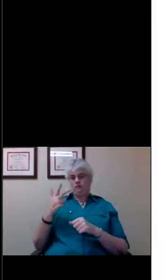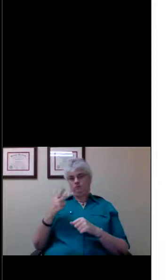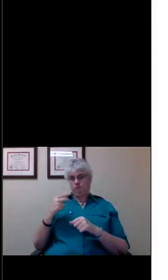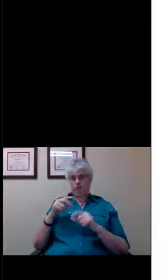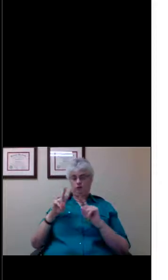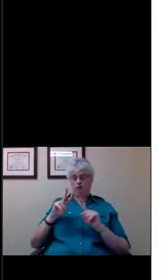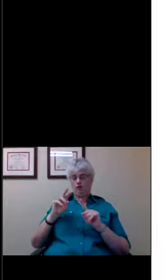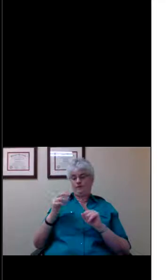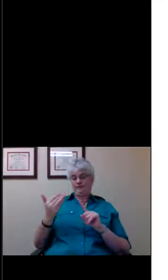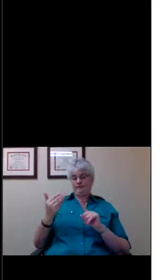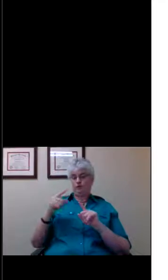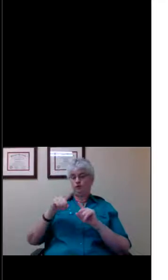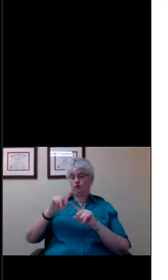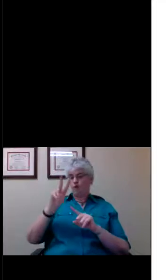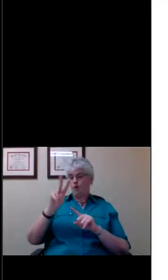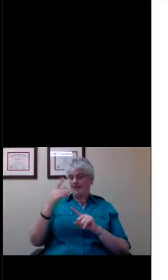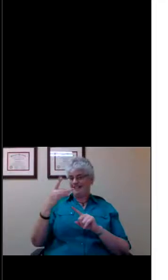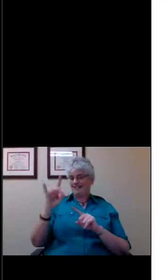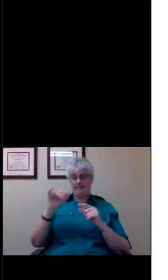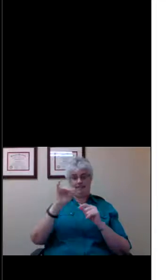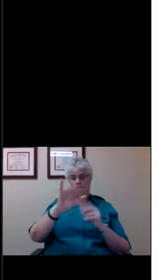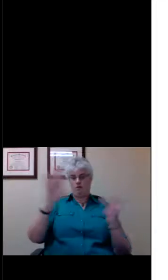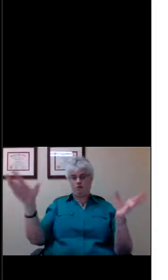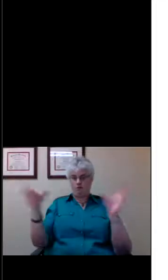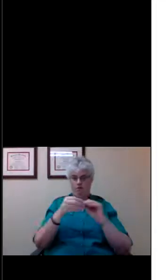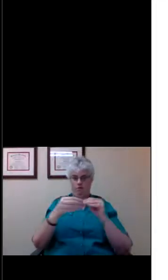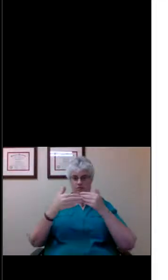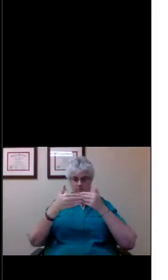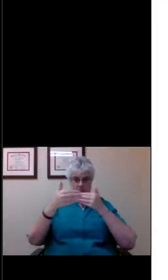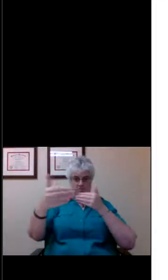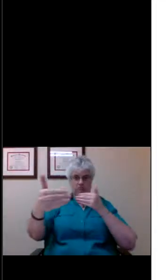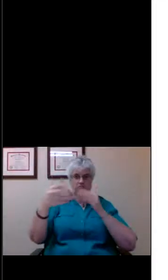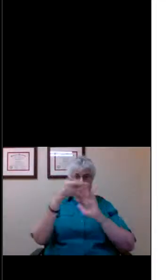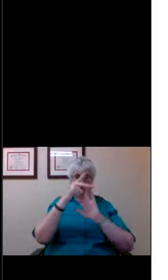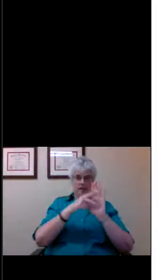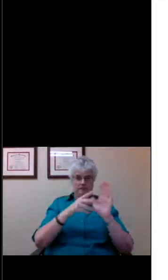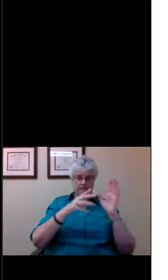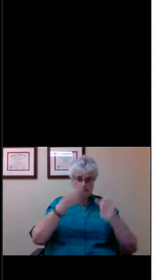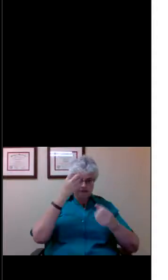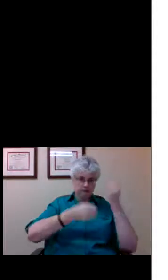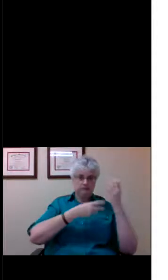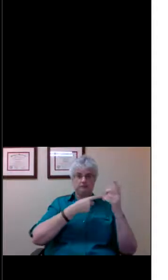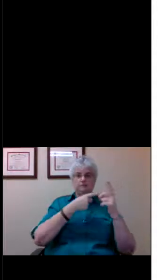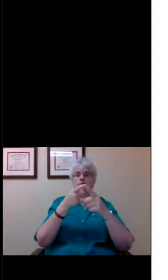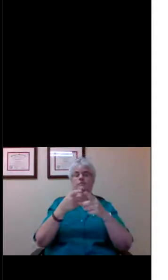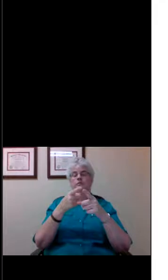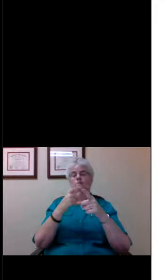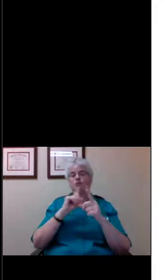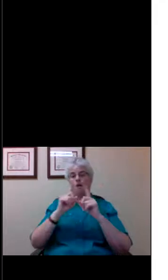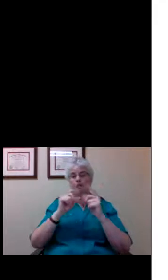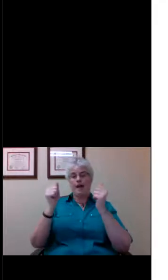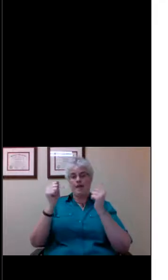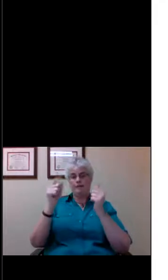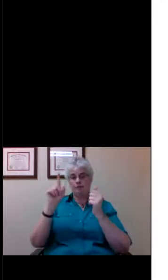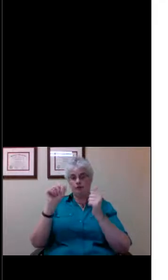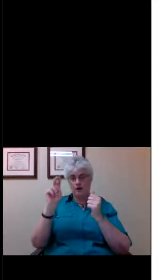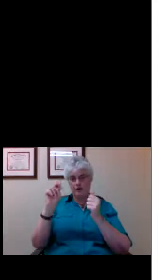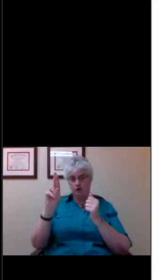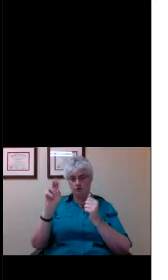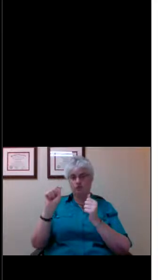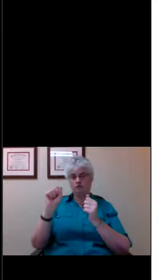So from 2015 to 2018 we were able to revamp their policies. We were able to